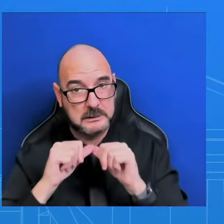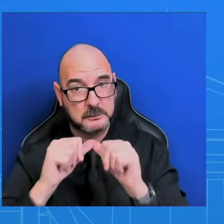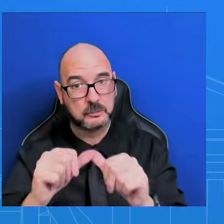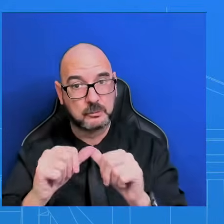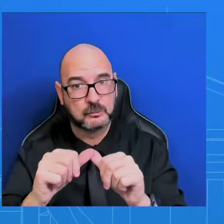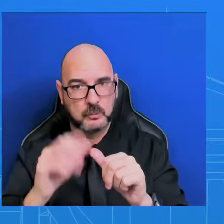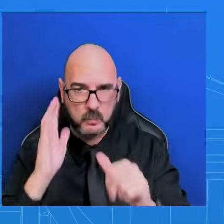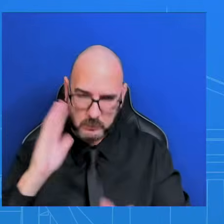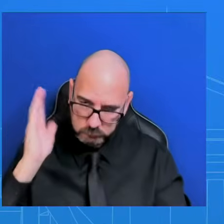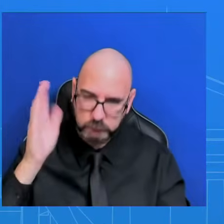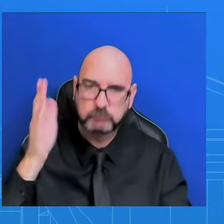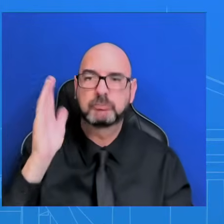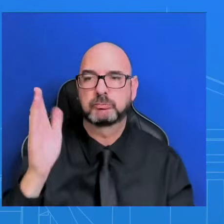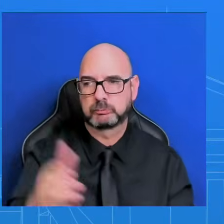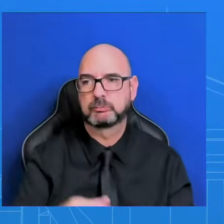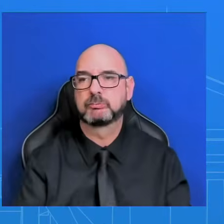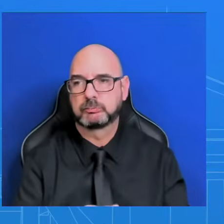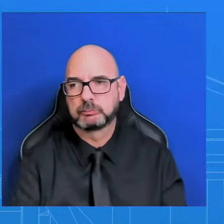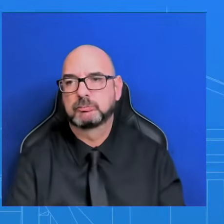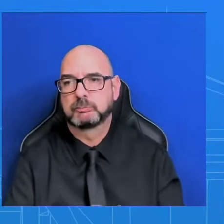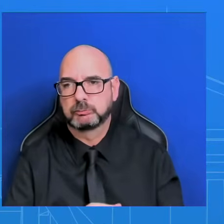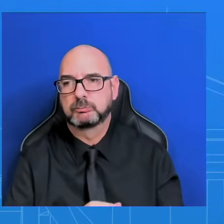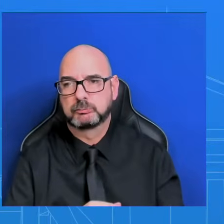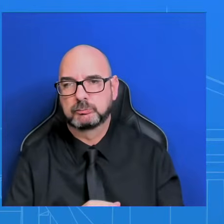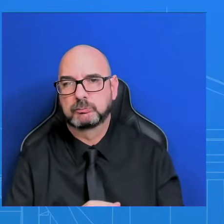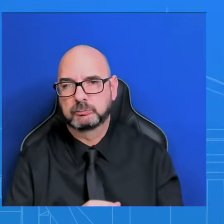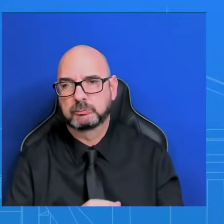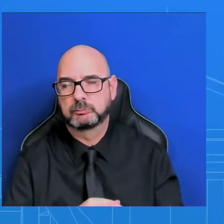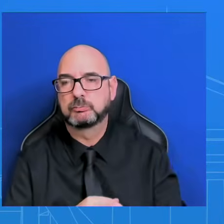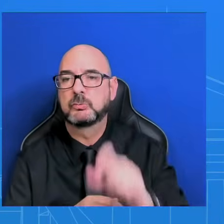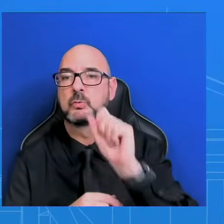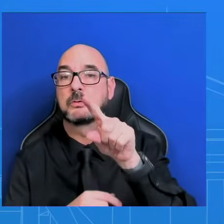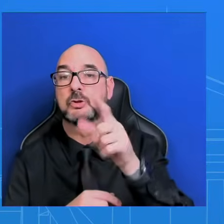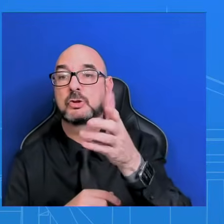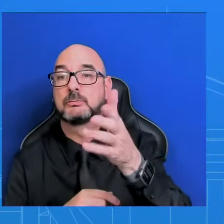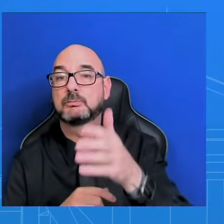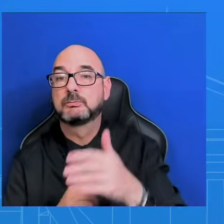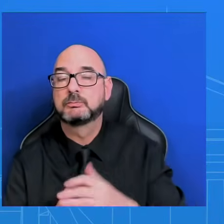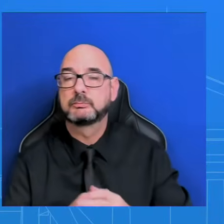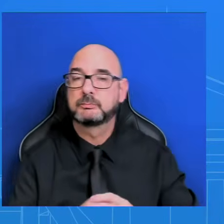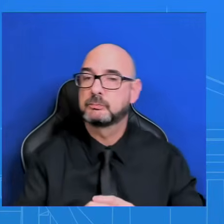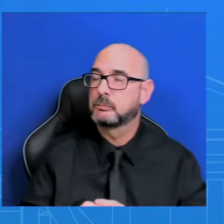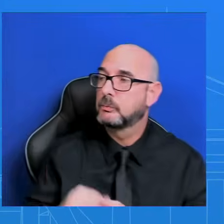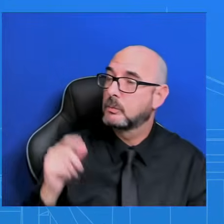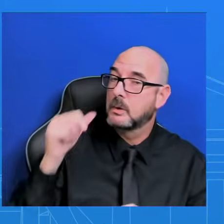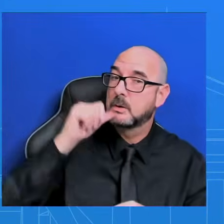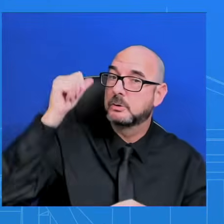yesterday a factor in why this call took place today? Was that something that the U.S. decided they wanted